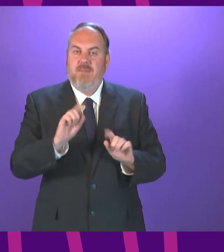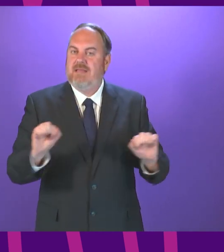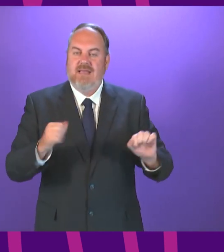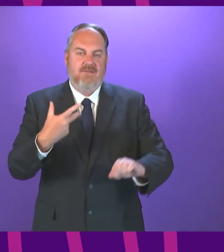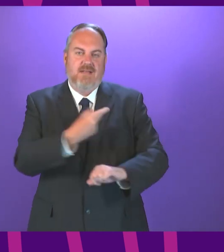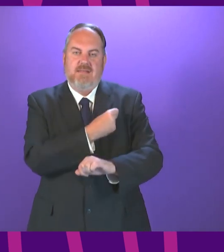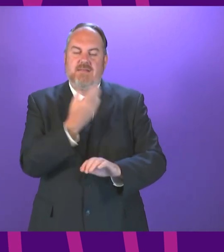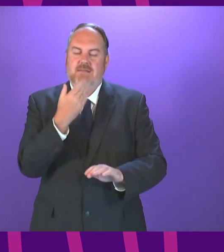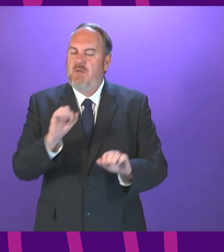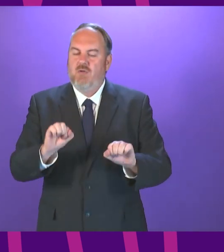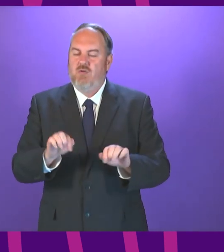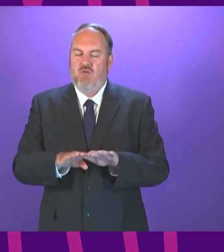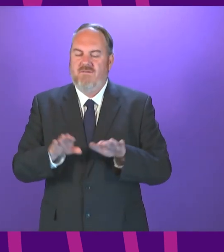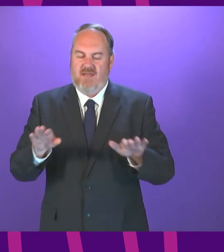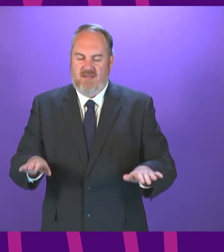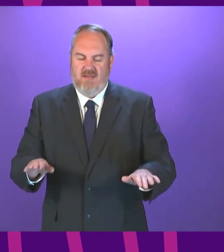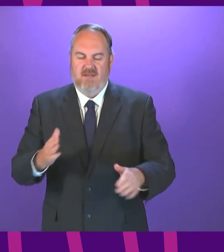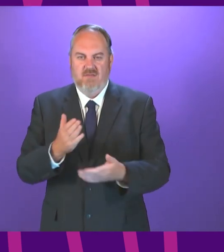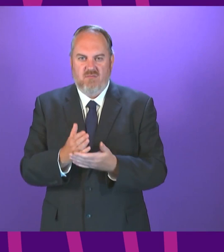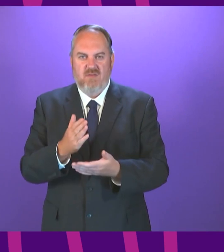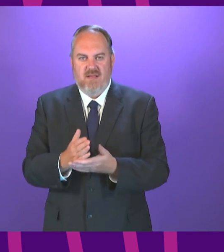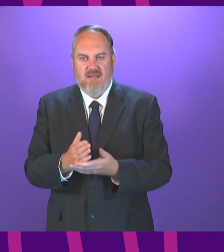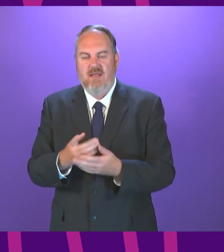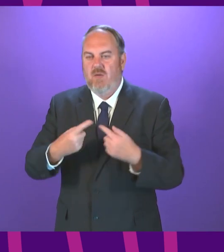but I gave the assurance that we will continue to do everything that we can